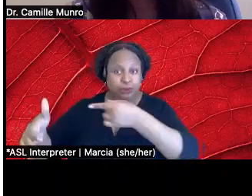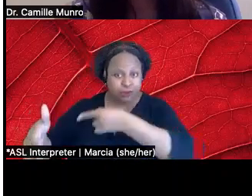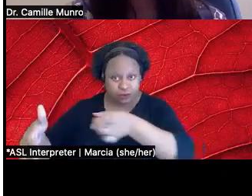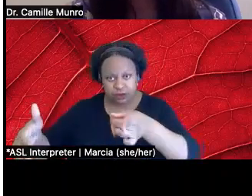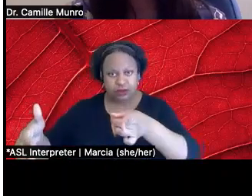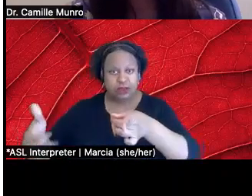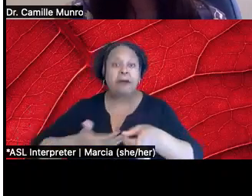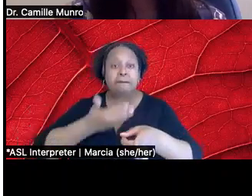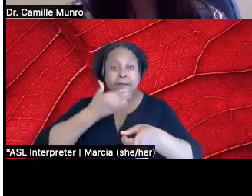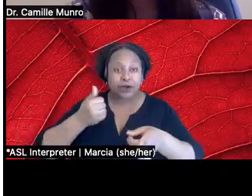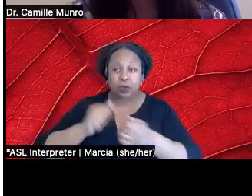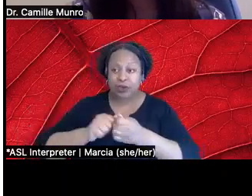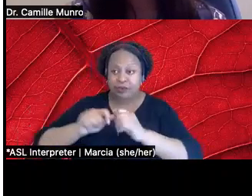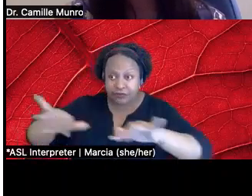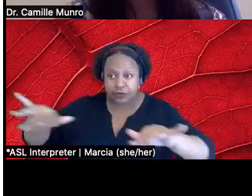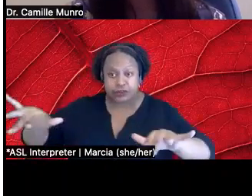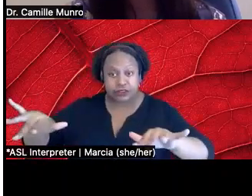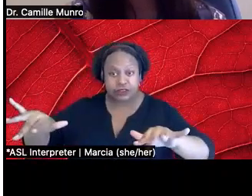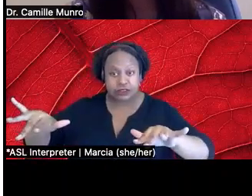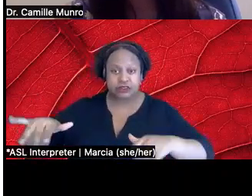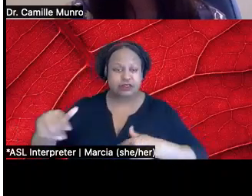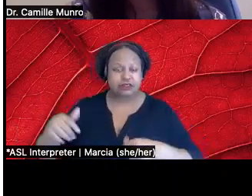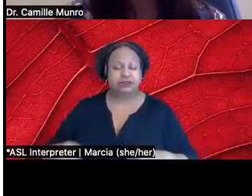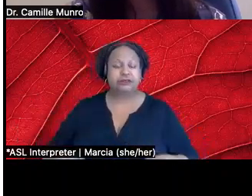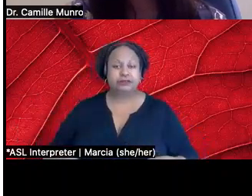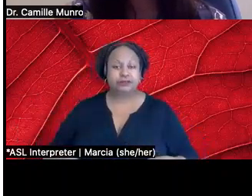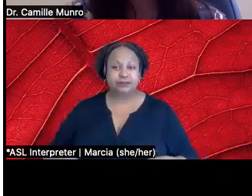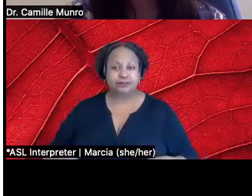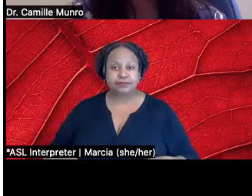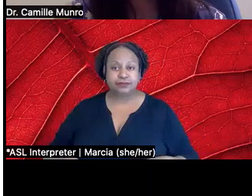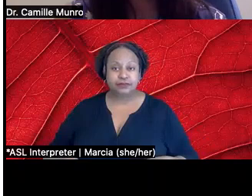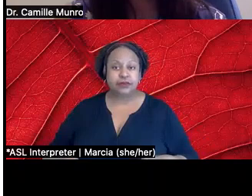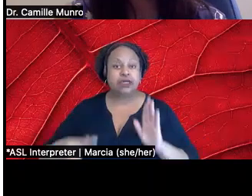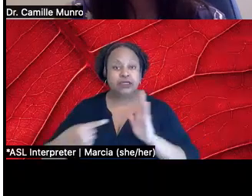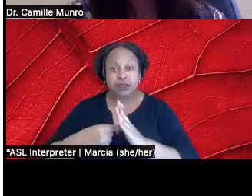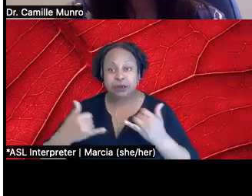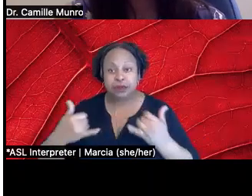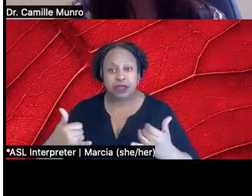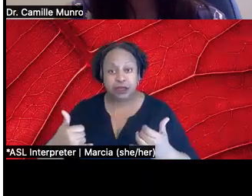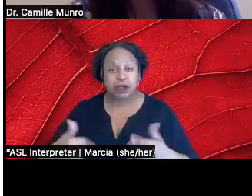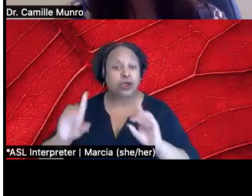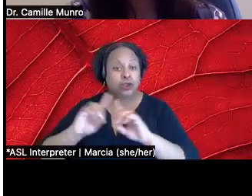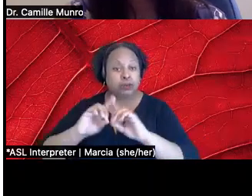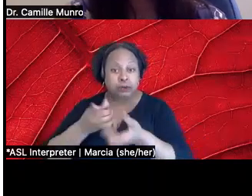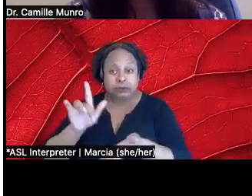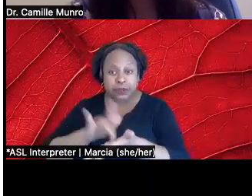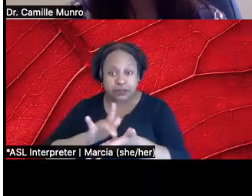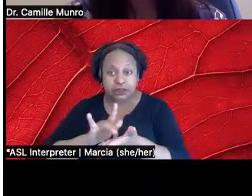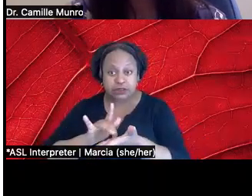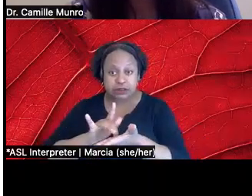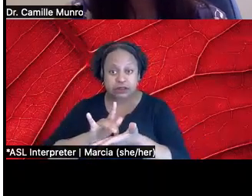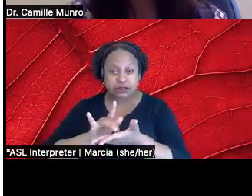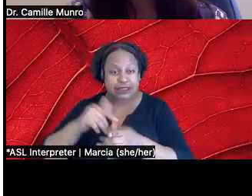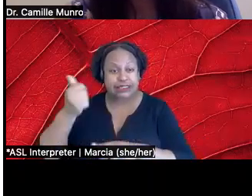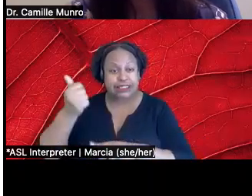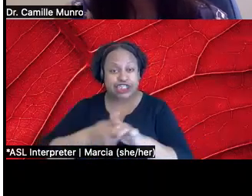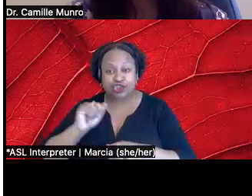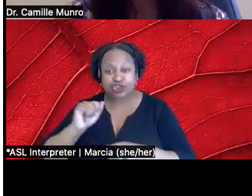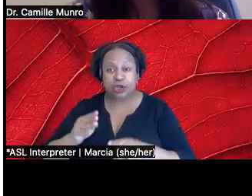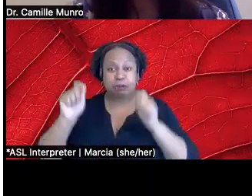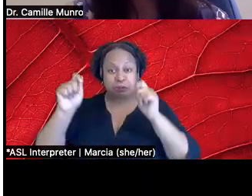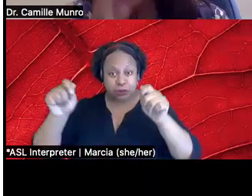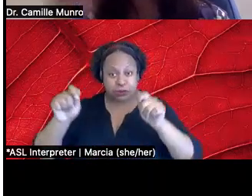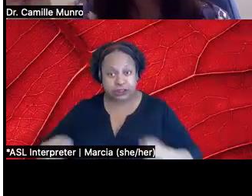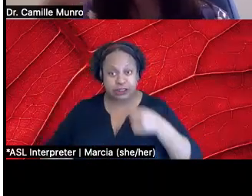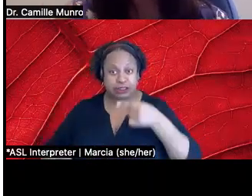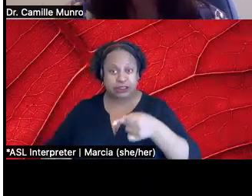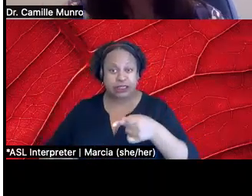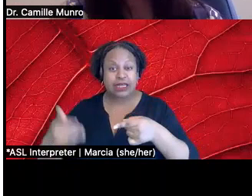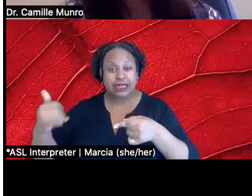And so, right now in the Department of Medicine on every job posting, there's a statement to